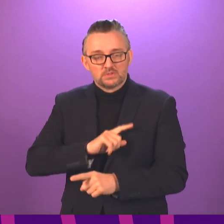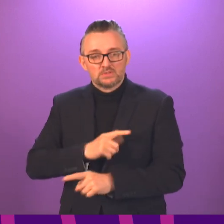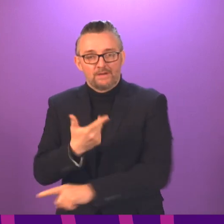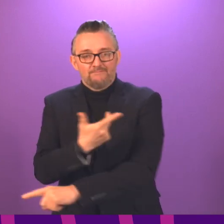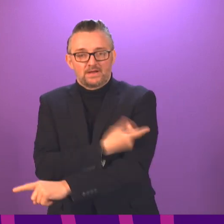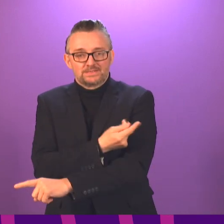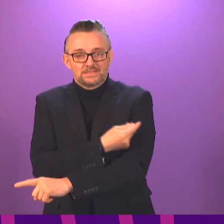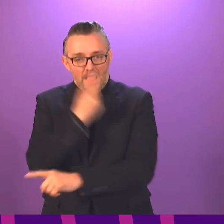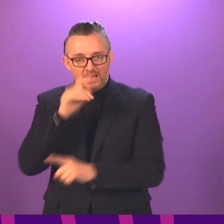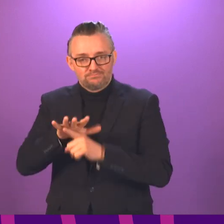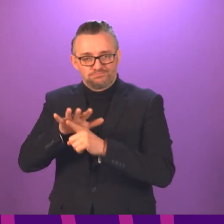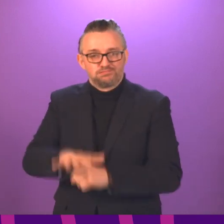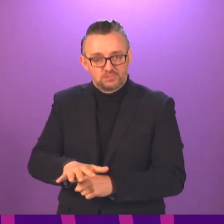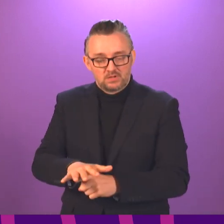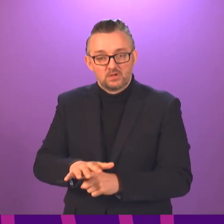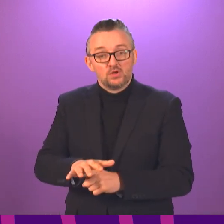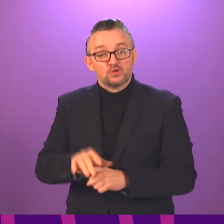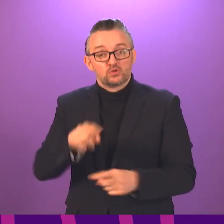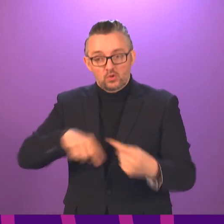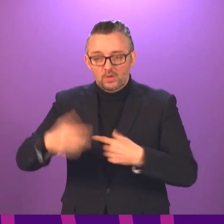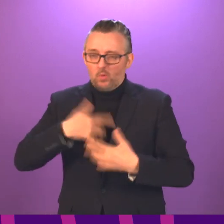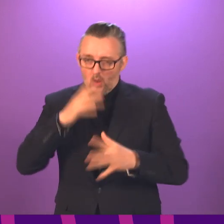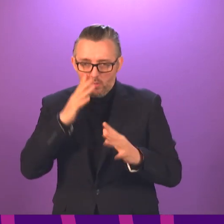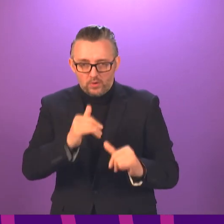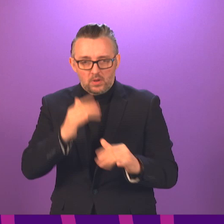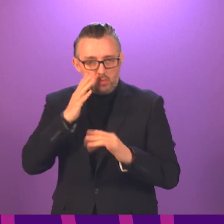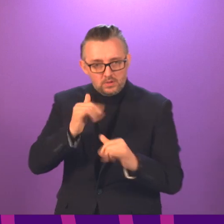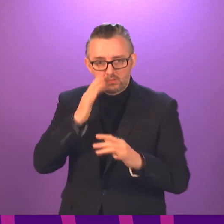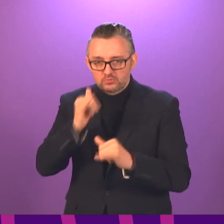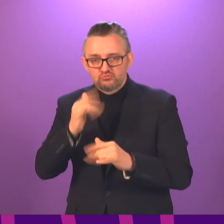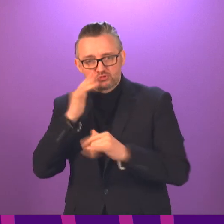We monitor these things on an on-going basis, and we take advice and work with local authorities